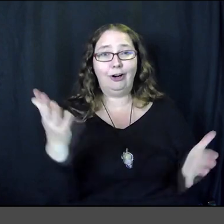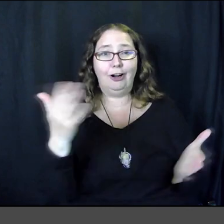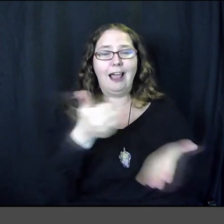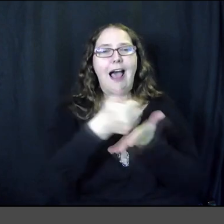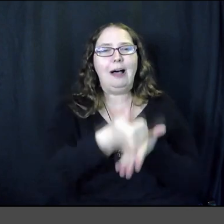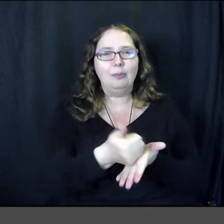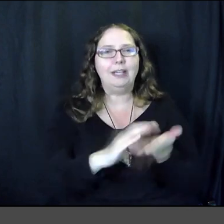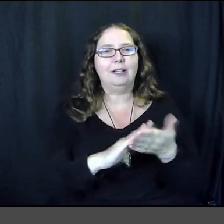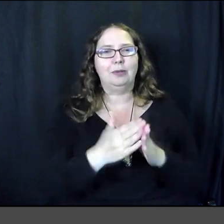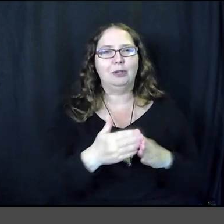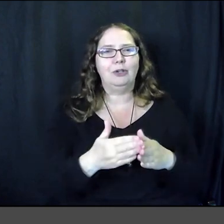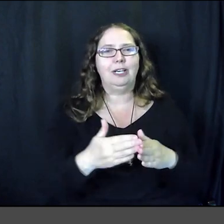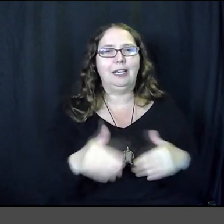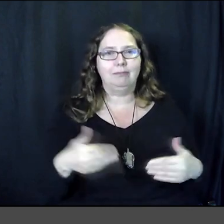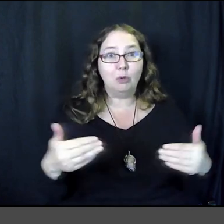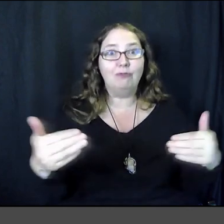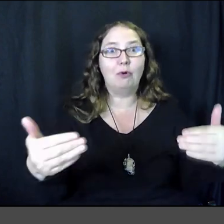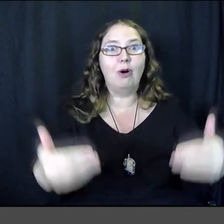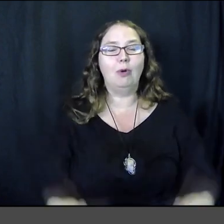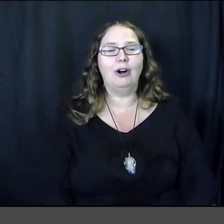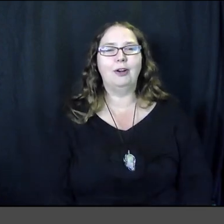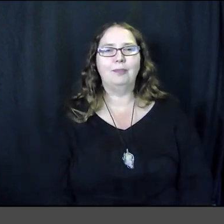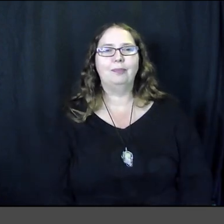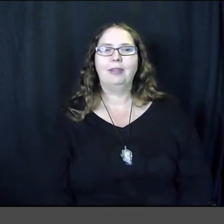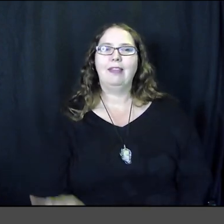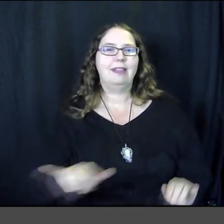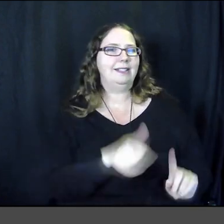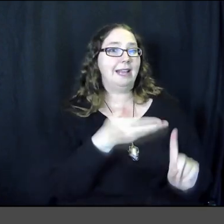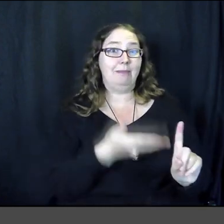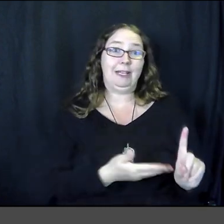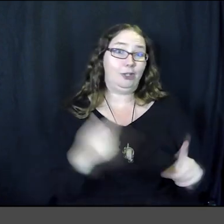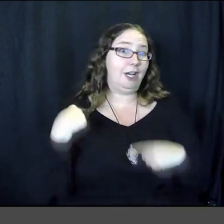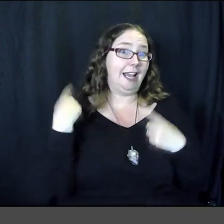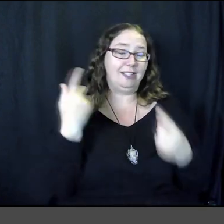YOU KNOW, IN THE WAY THAT SHE HAS FOR DECADES AND DECADES AND DECADES.